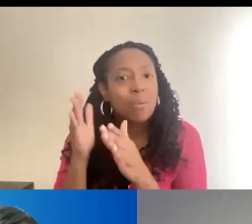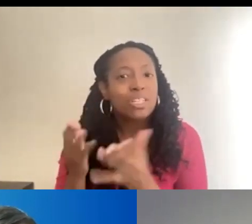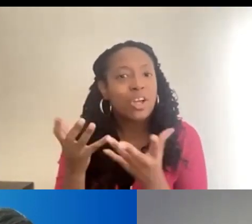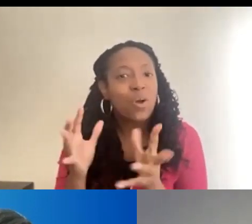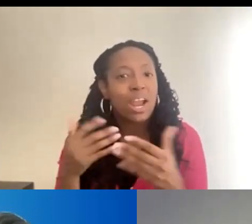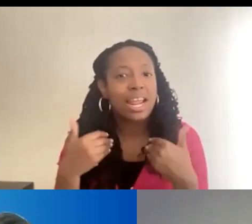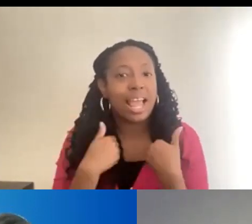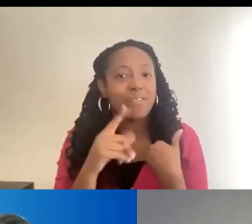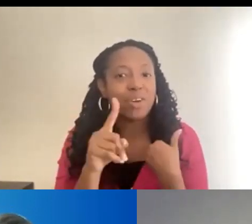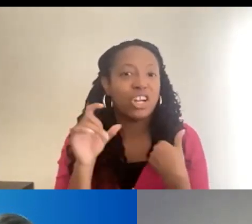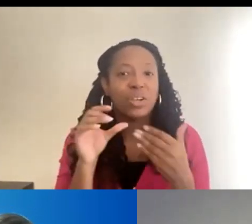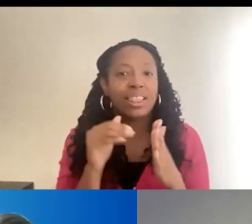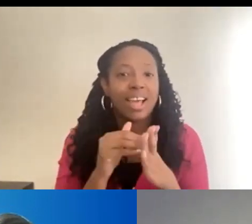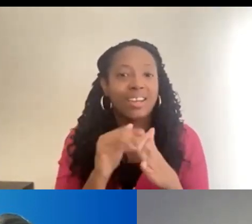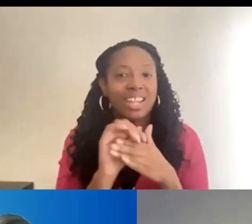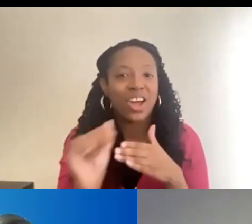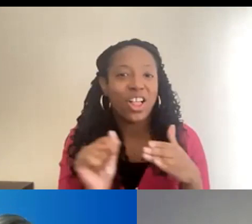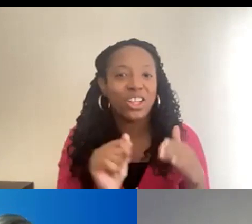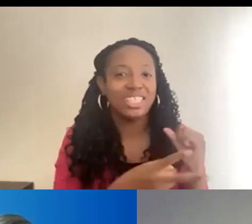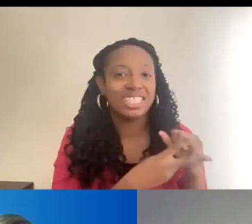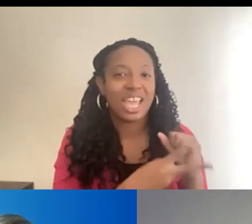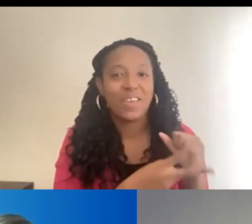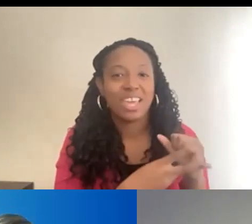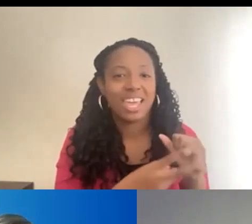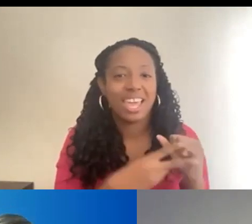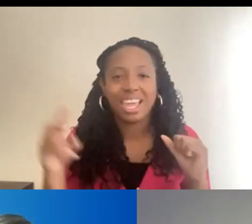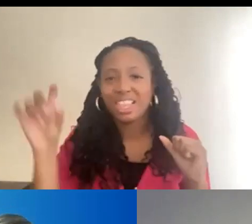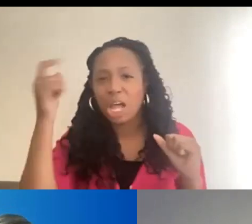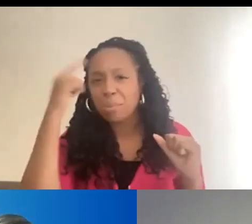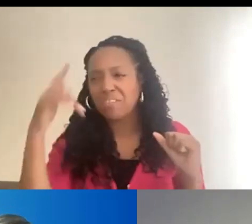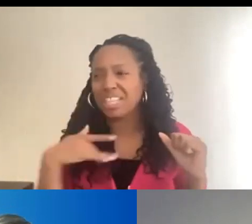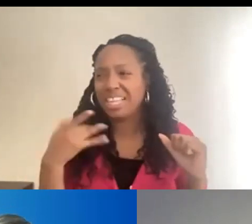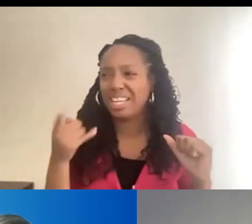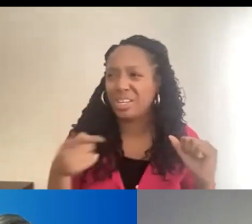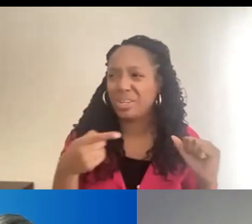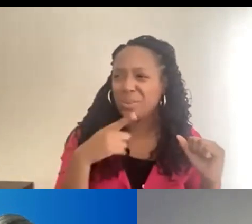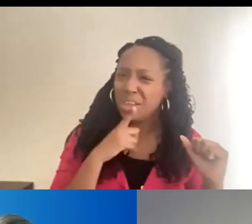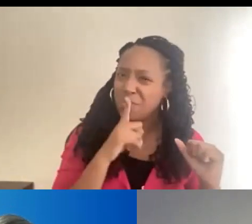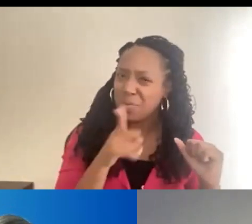account uh do they really need that monthly cash benefit and and so I think that was the concern